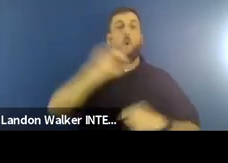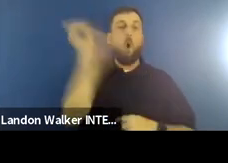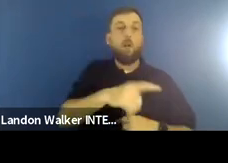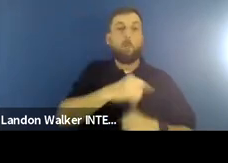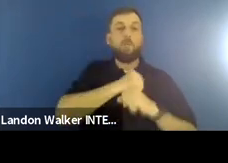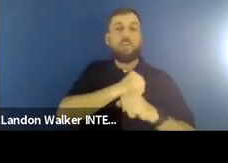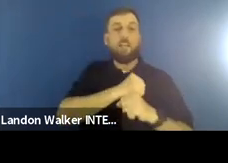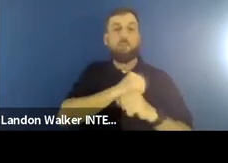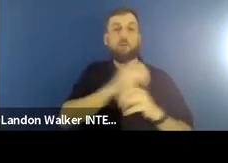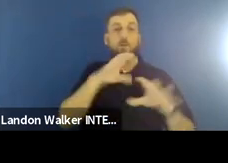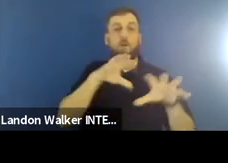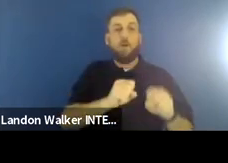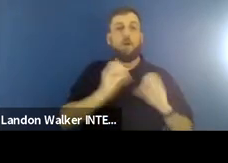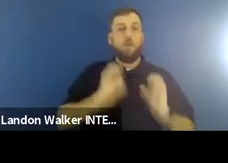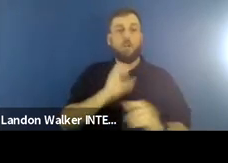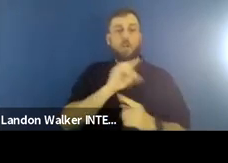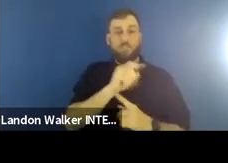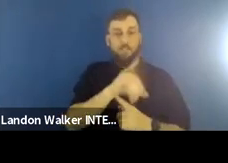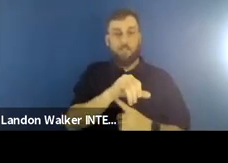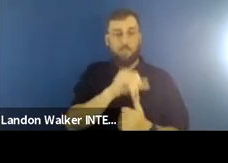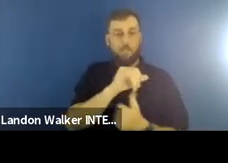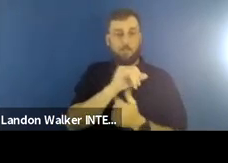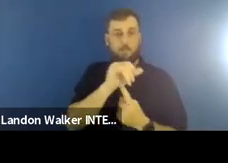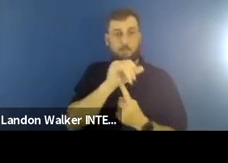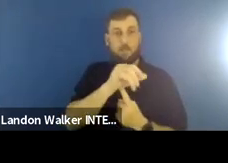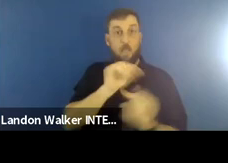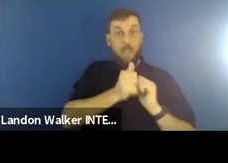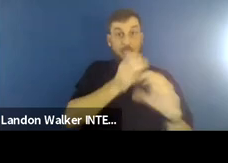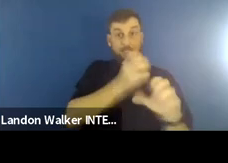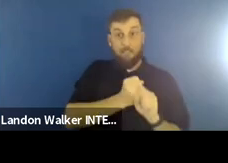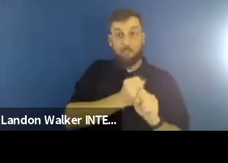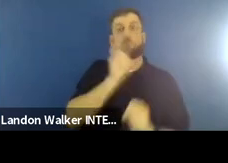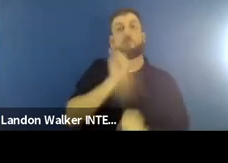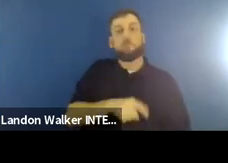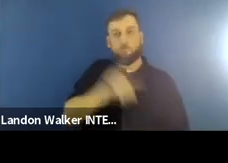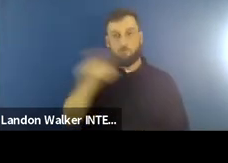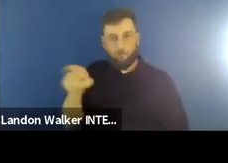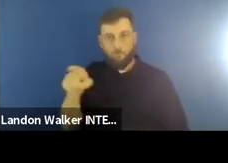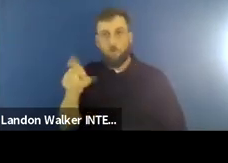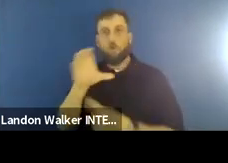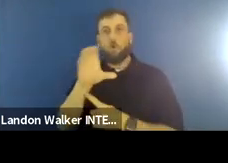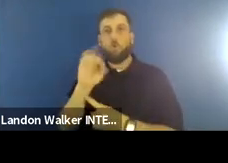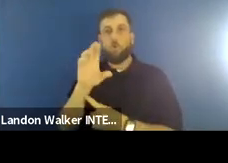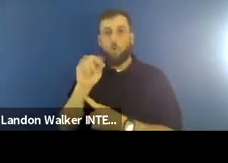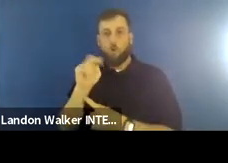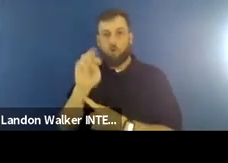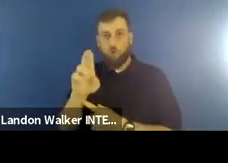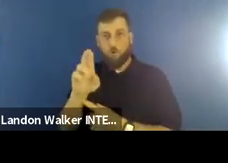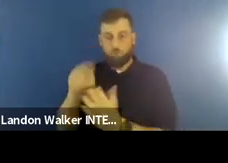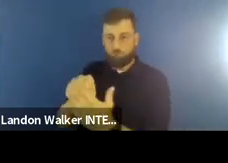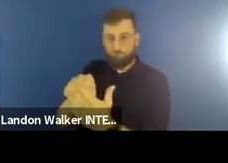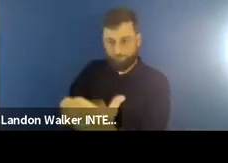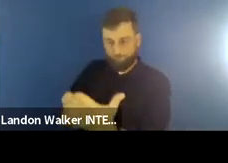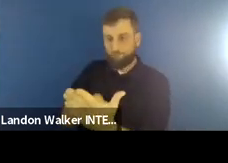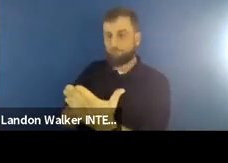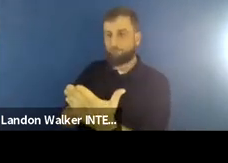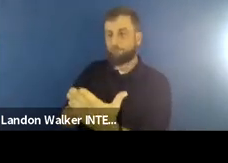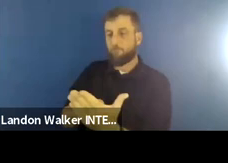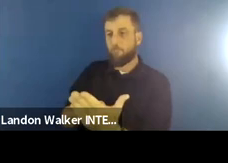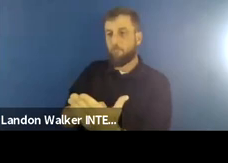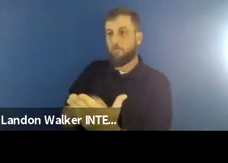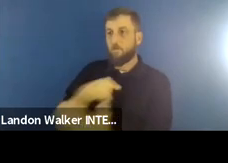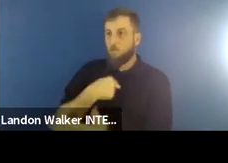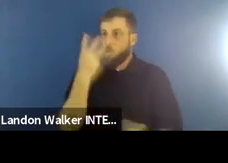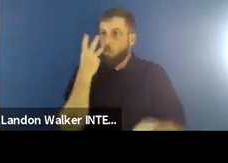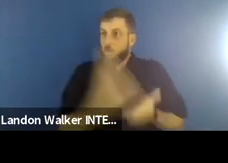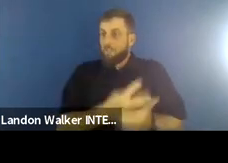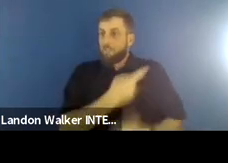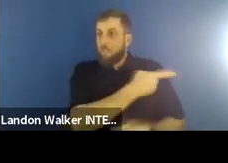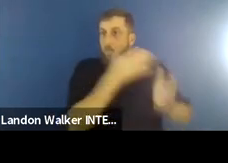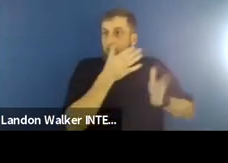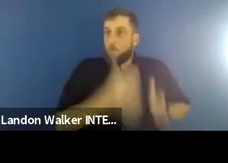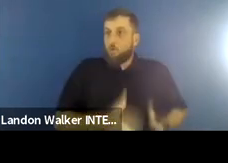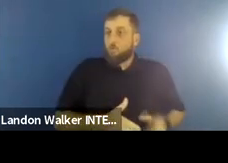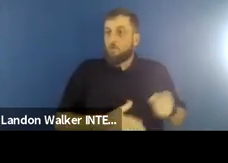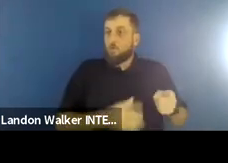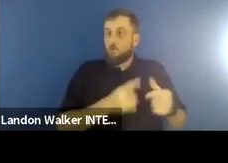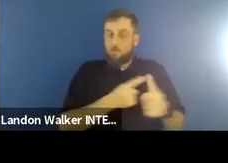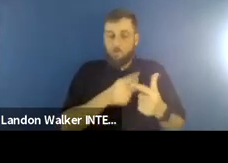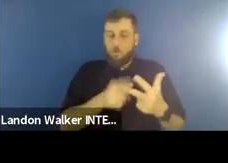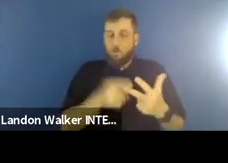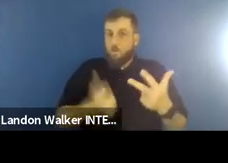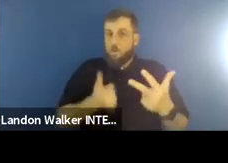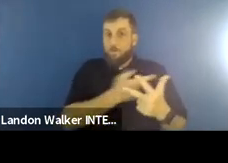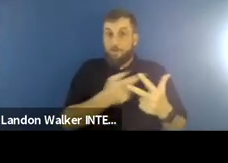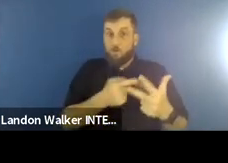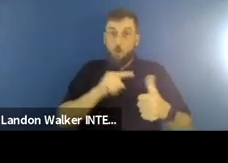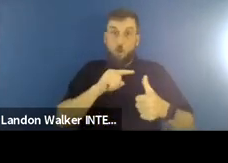In order to get one of these, you have to go to the coroner's office and fill out an affidavit and explain to them that you are that you've witnessed a particular person under three conditions either they are a danger to themselves.